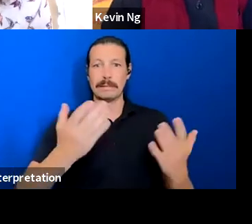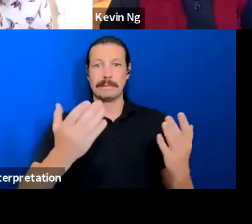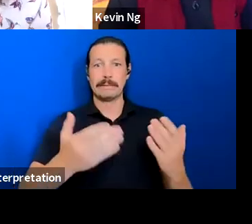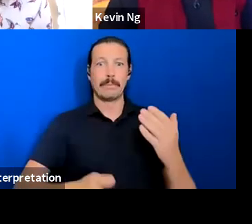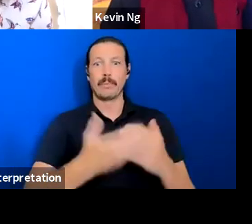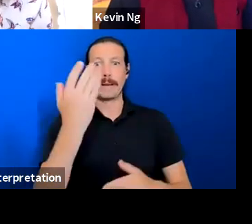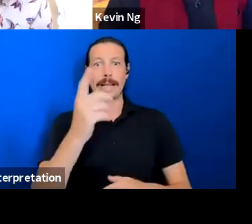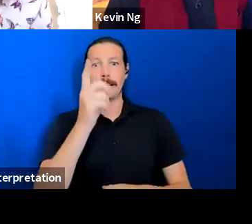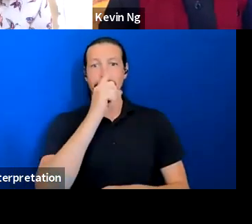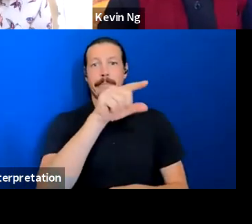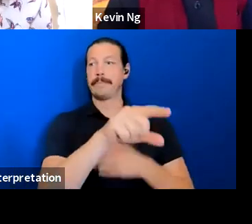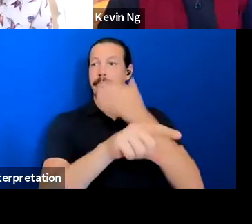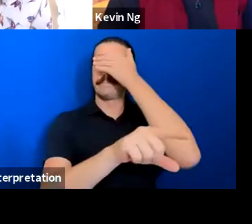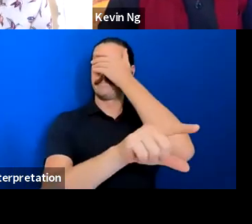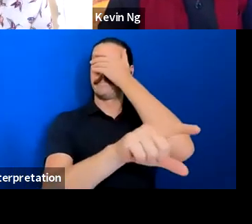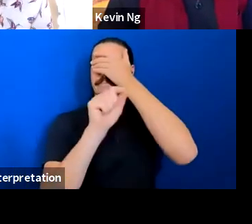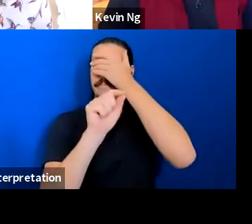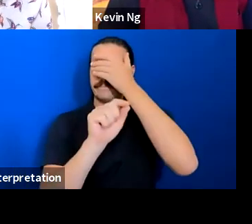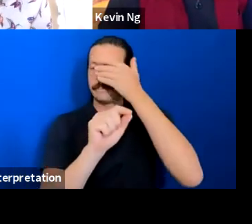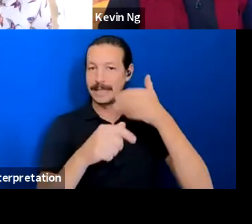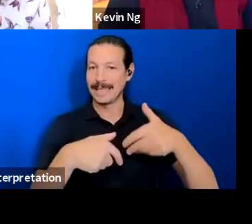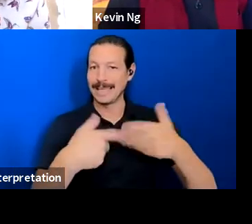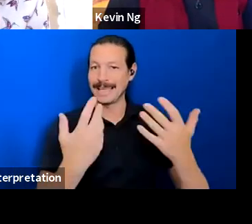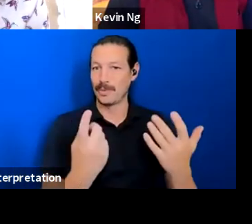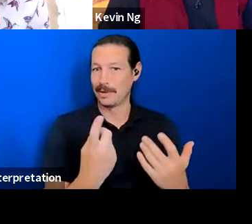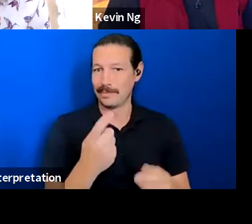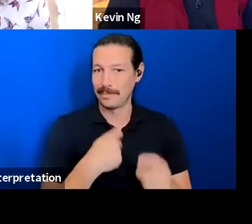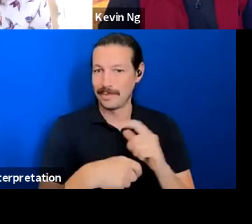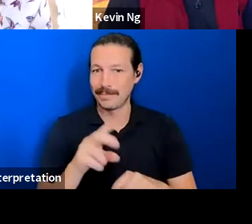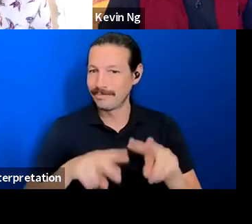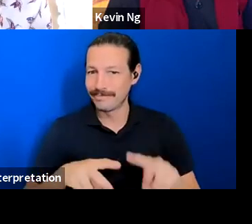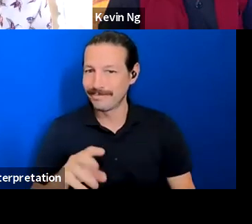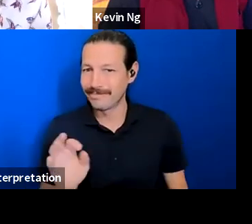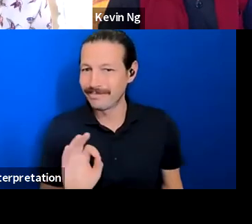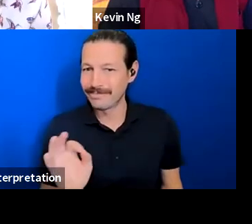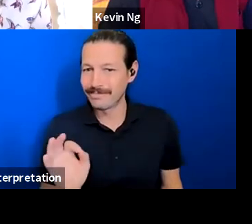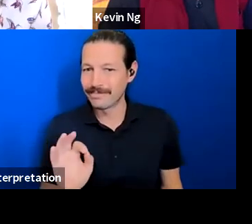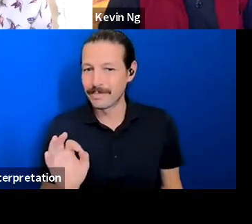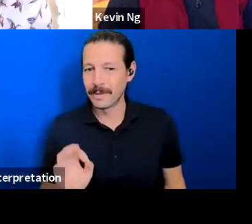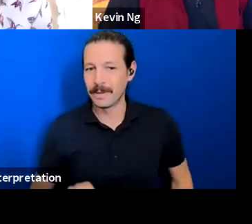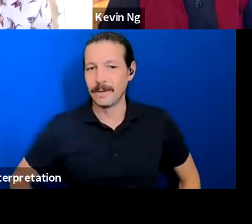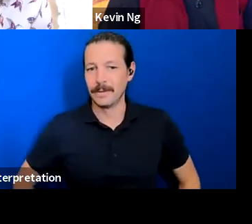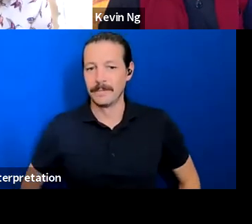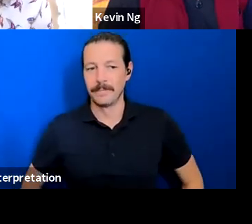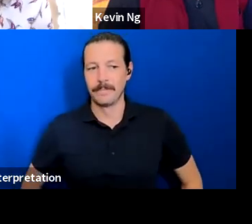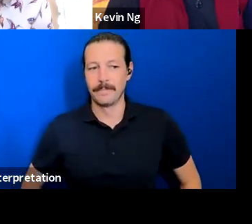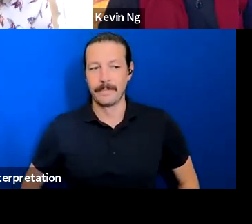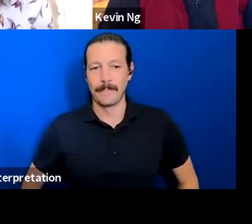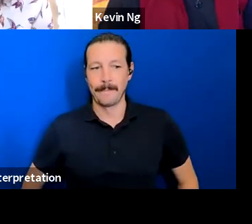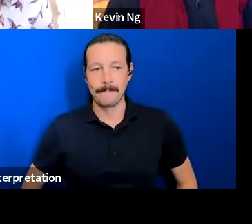that might, you know, we've mentioned they haven't got enough knowledge. Knowledge comes from many